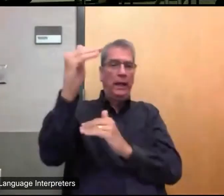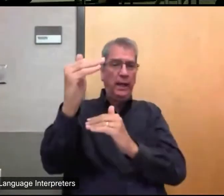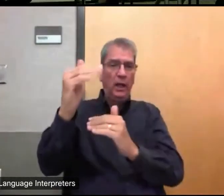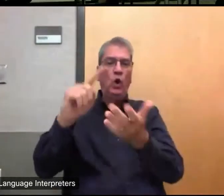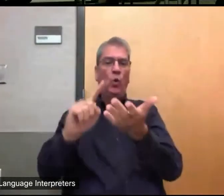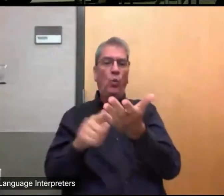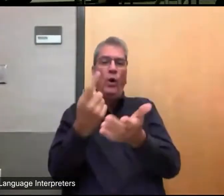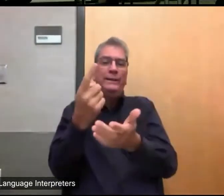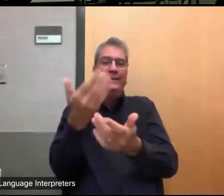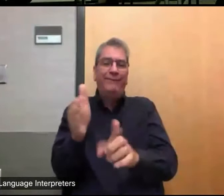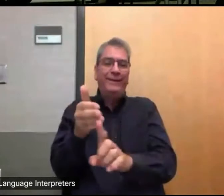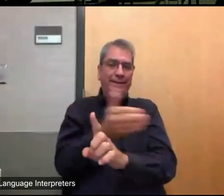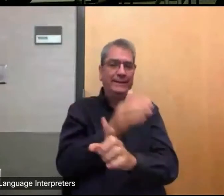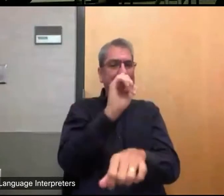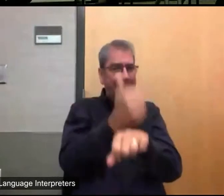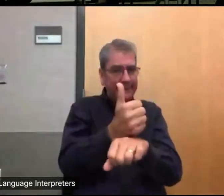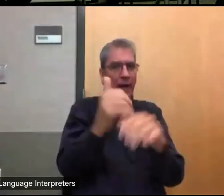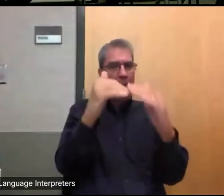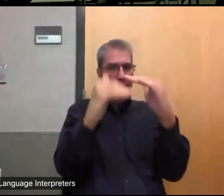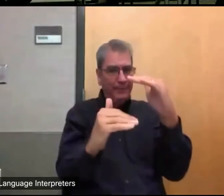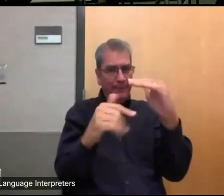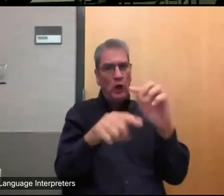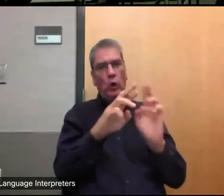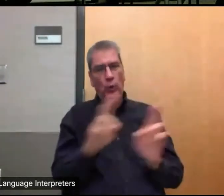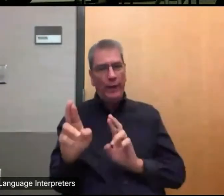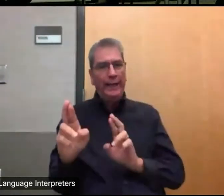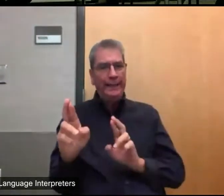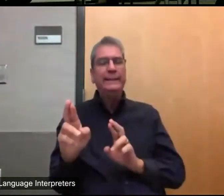And so, I think it definitely created a challenge for for that entity, particularly here in